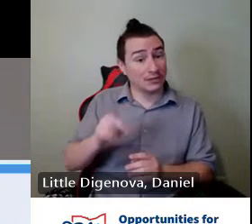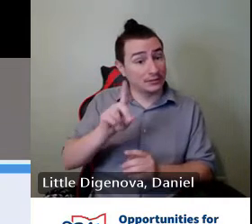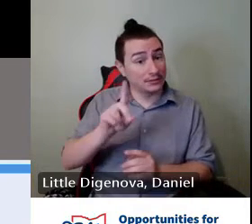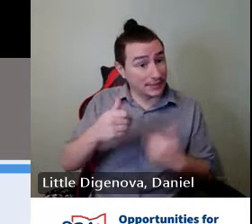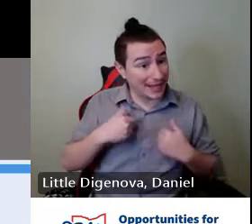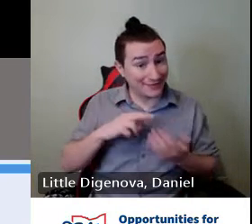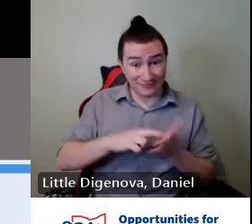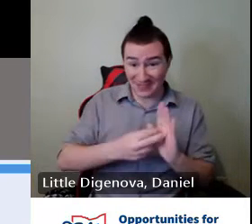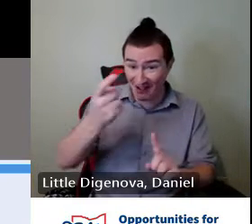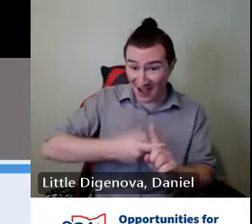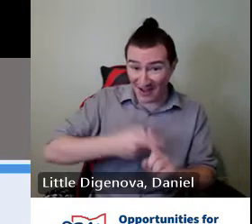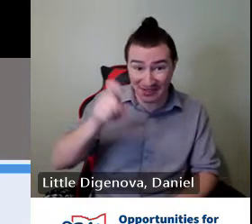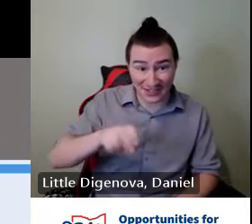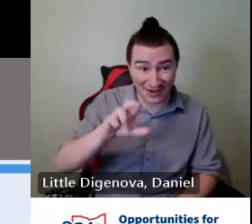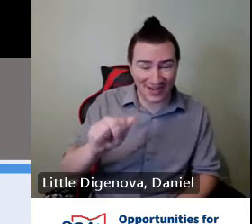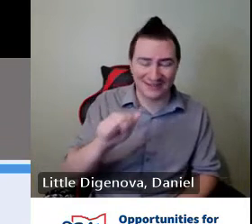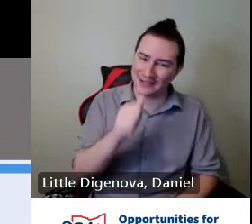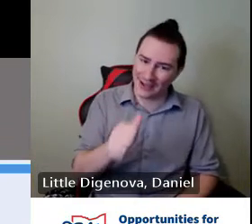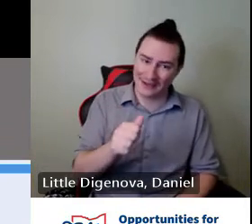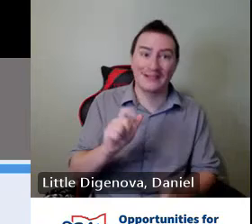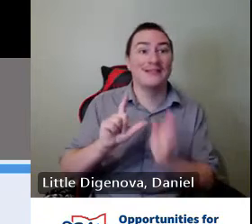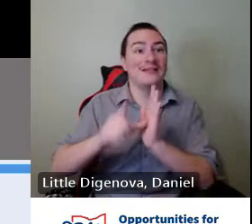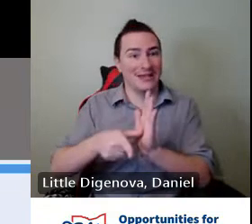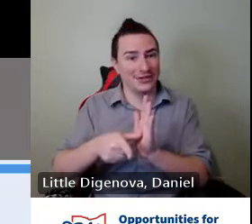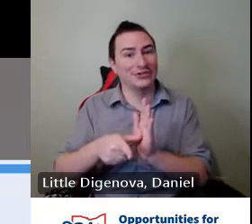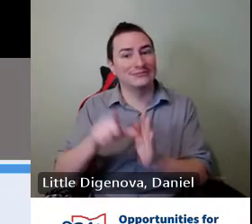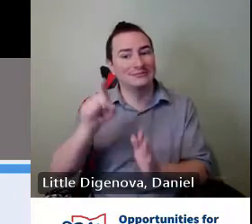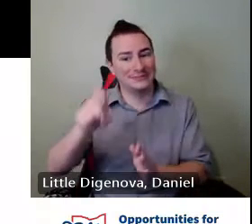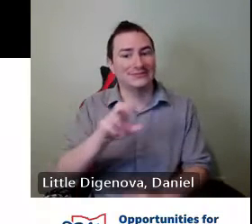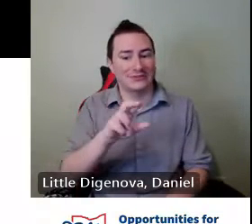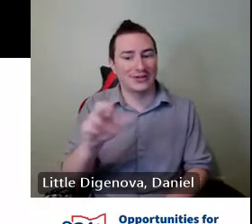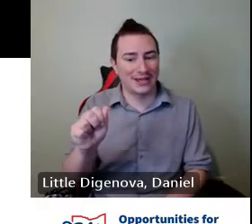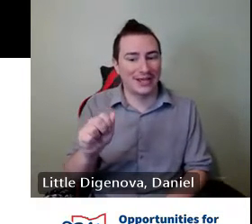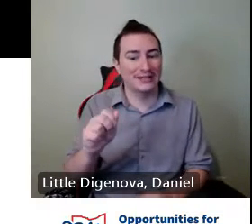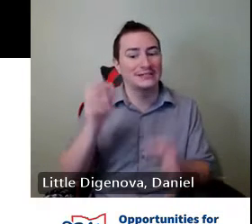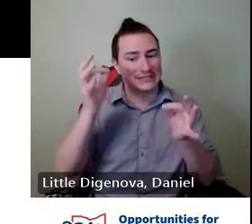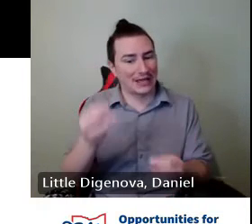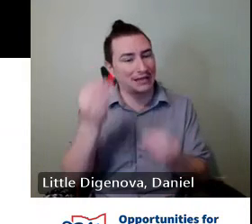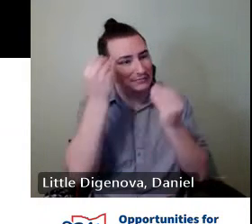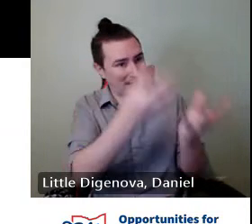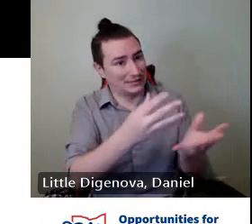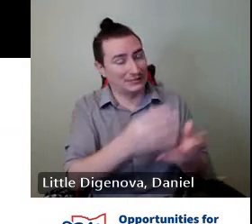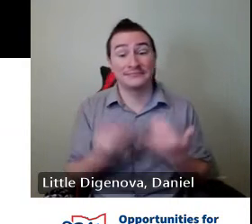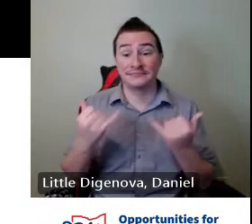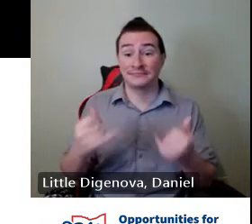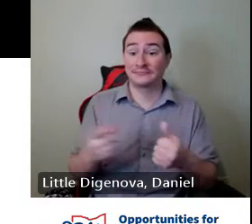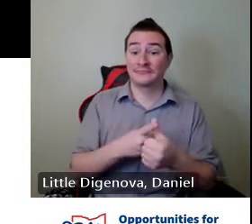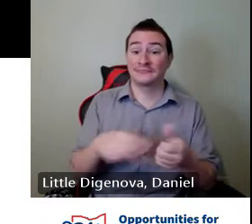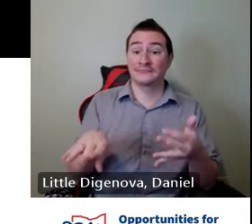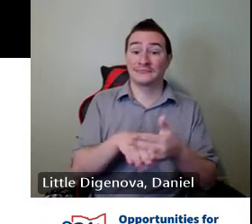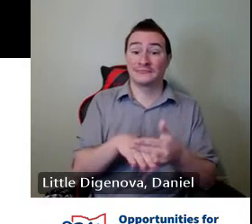Okay, we're gonna stop for our first break for questions. If you'd like to ask a question, please enter it into the chat or